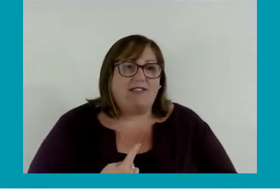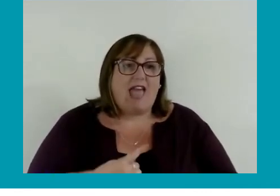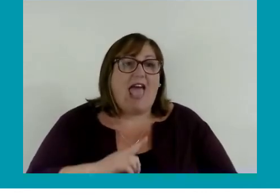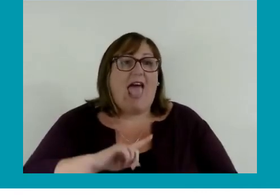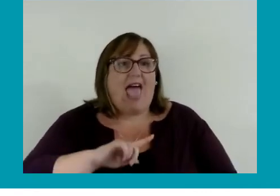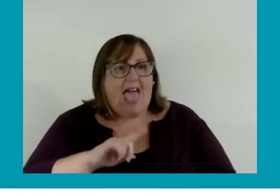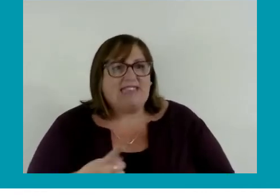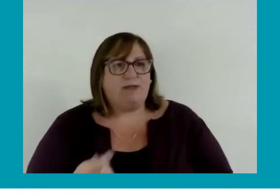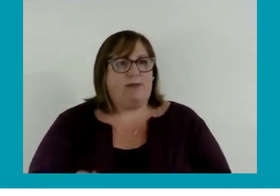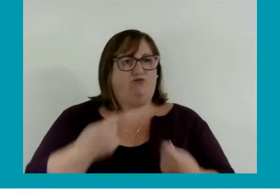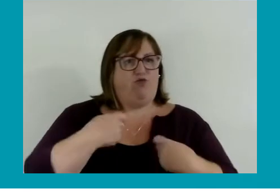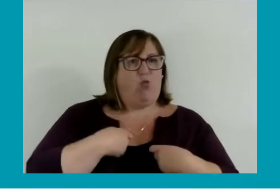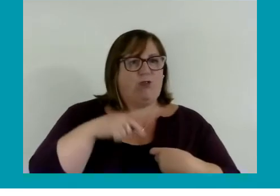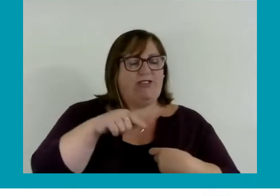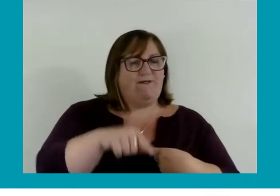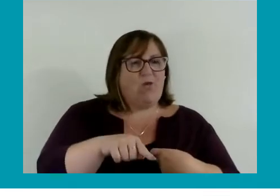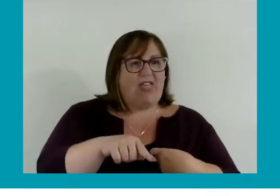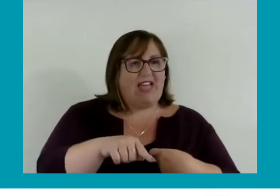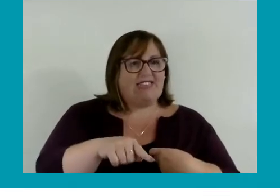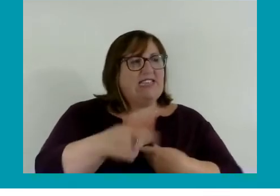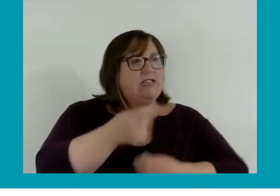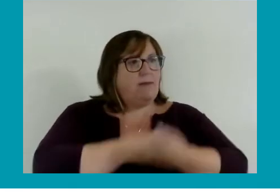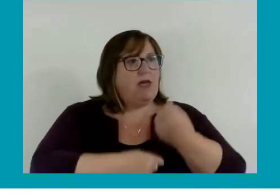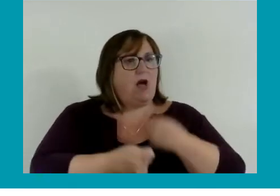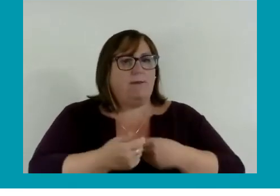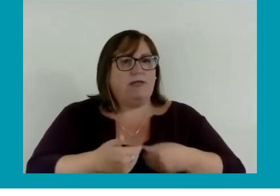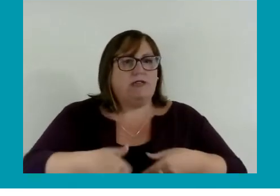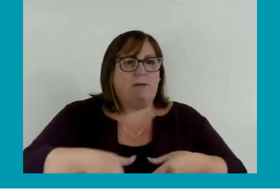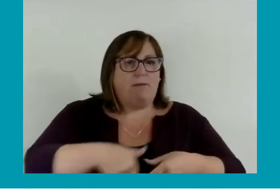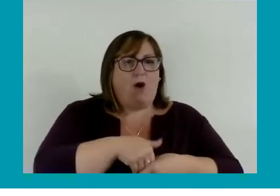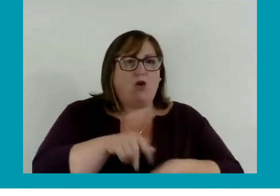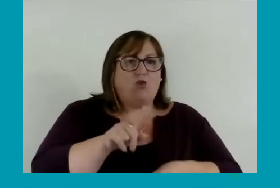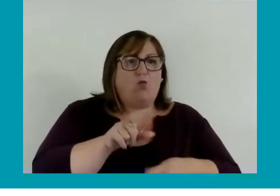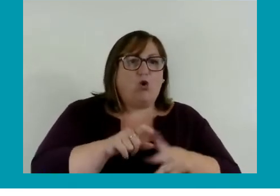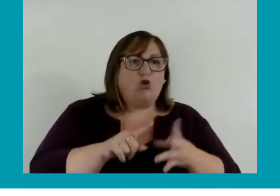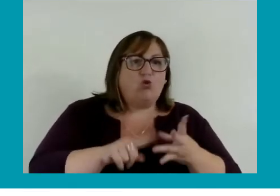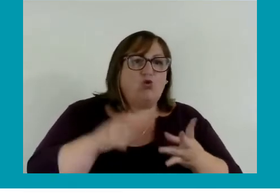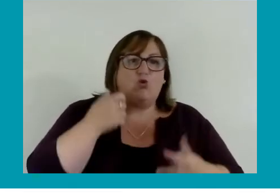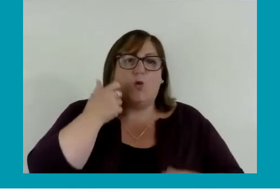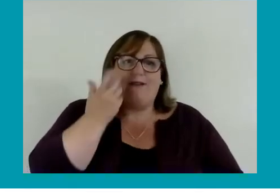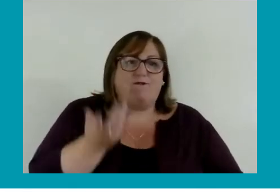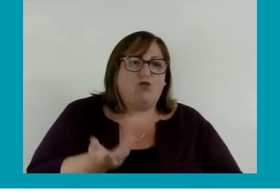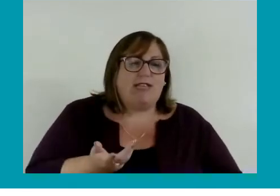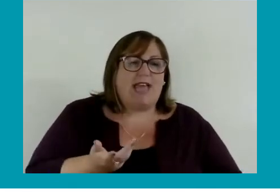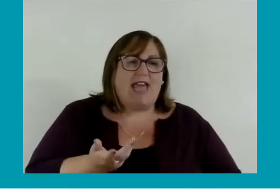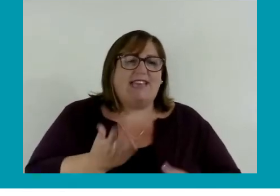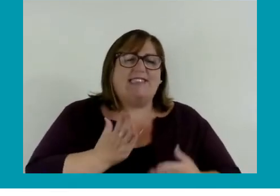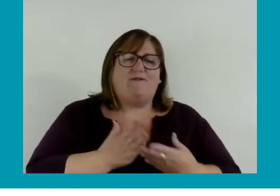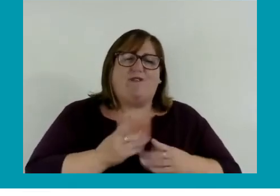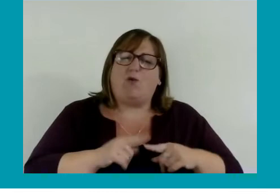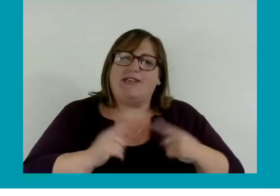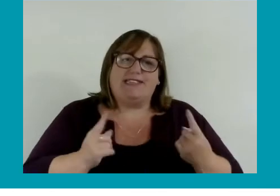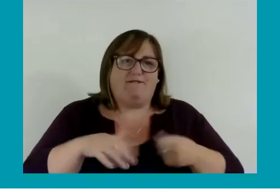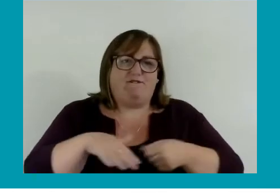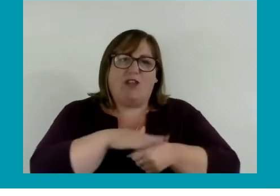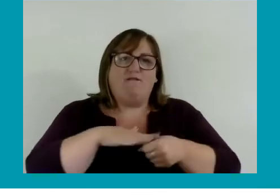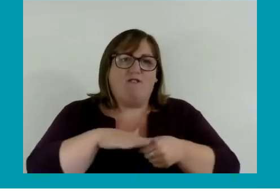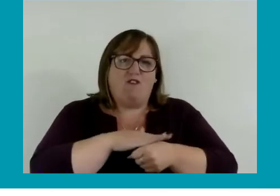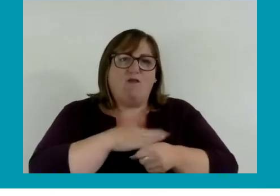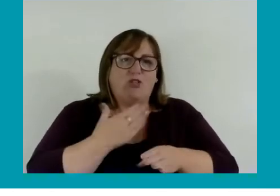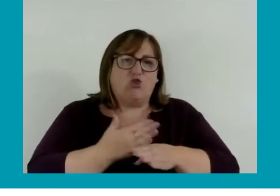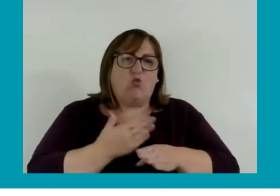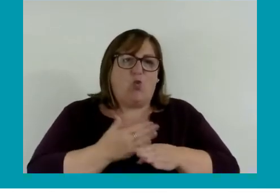every day um it just it's just such a different environment to work in great thank you very much